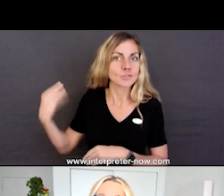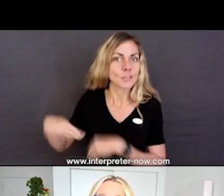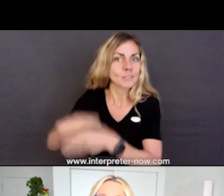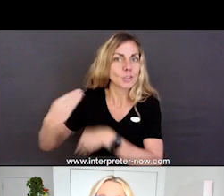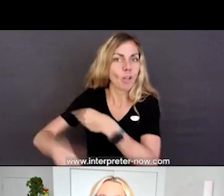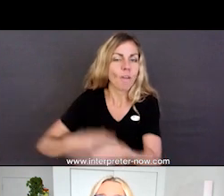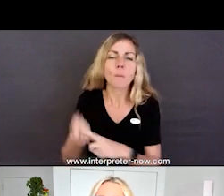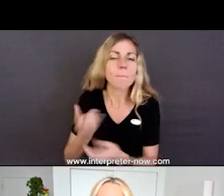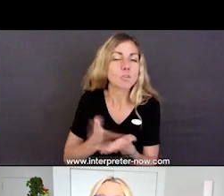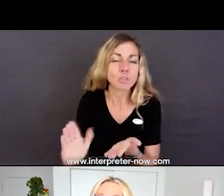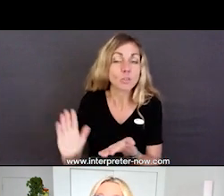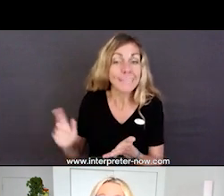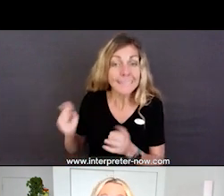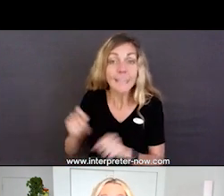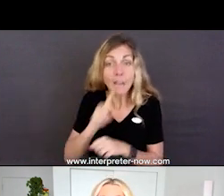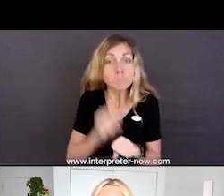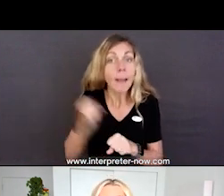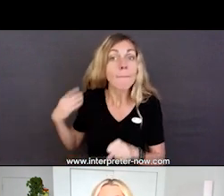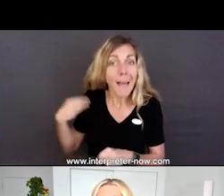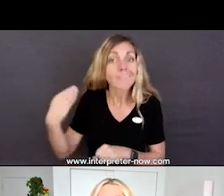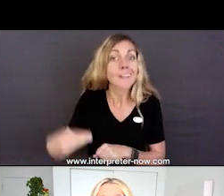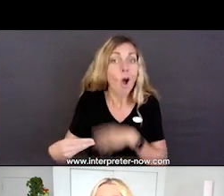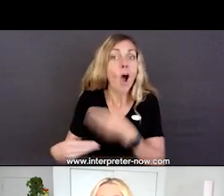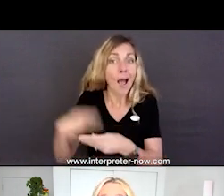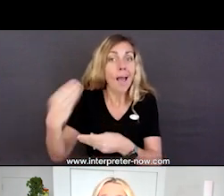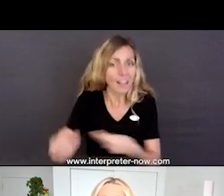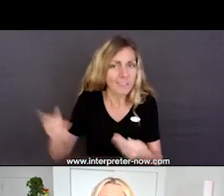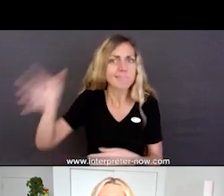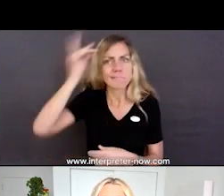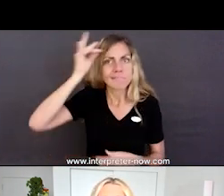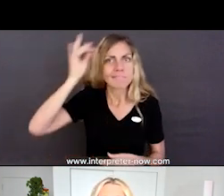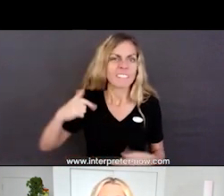effects from marginalization that can be passed on from generation to generation as well.